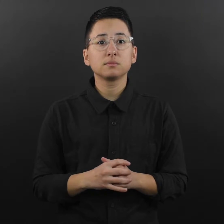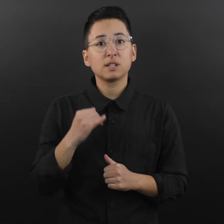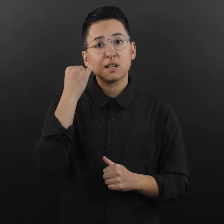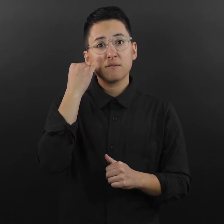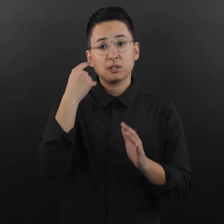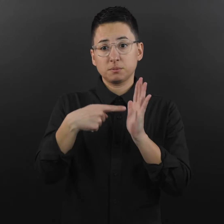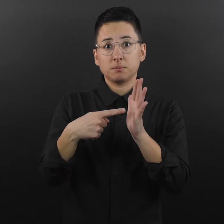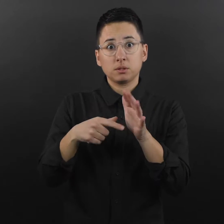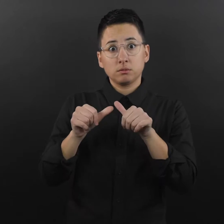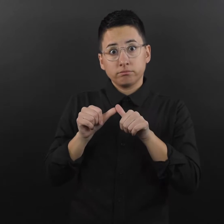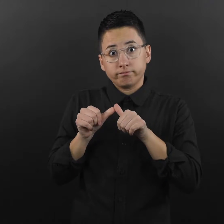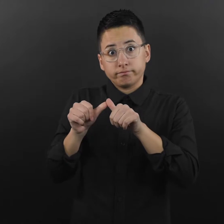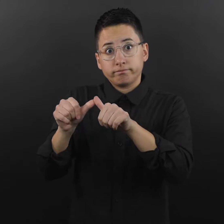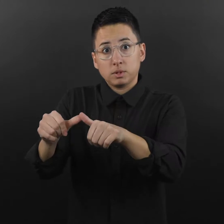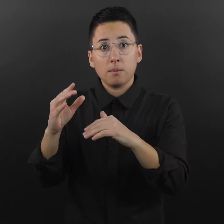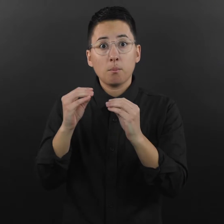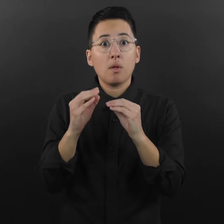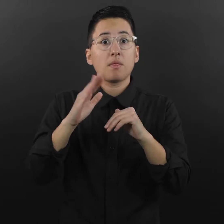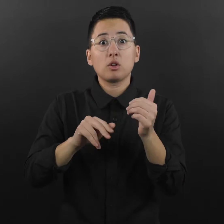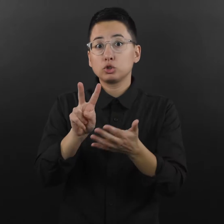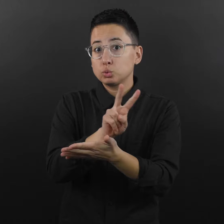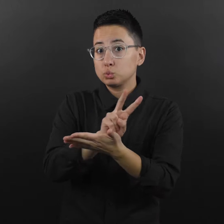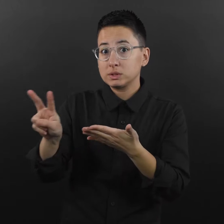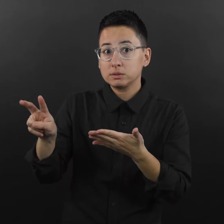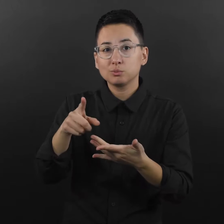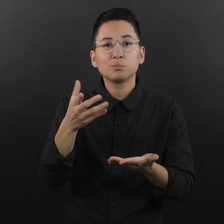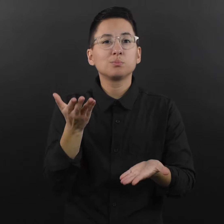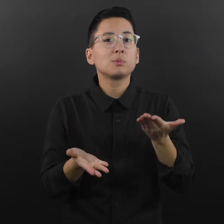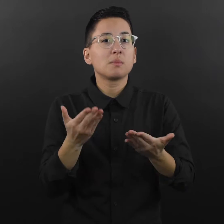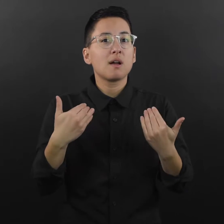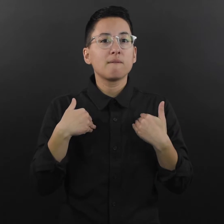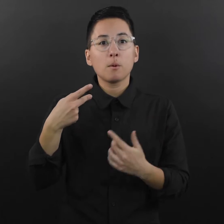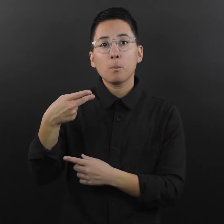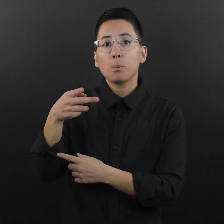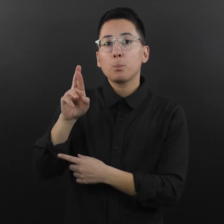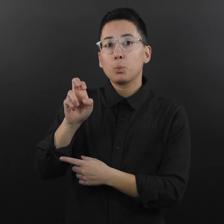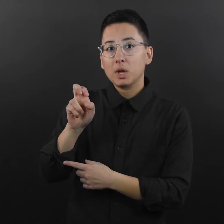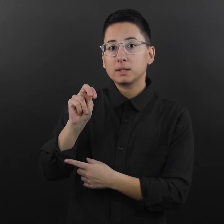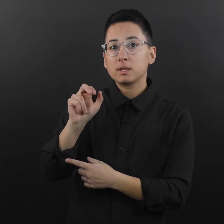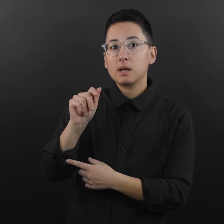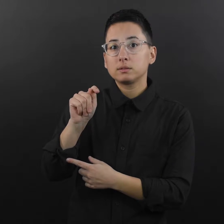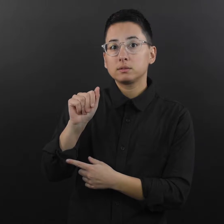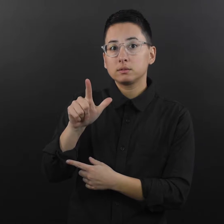If these symptoms last longer than two weeks, you may have prenatal (if it is during the pregnancy)